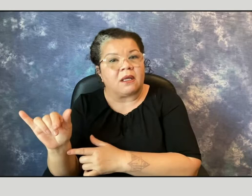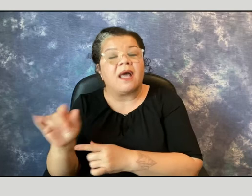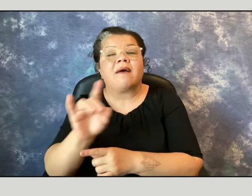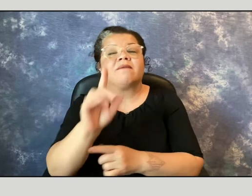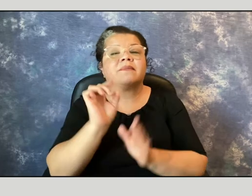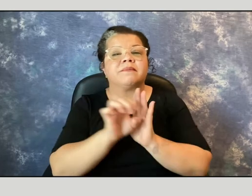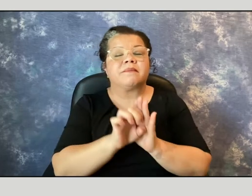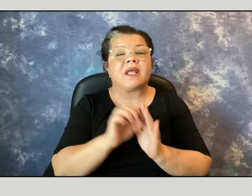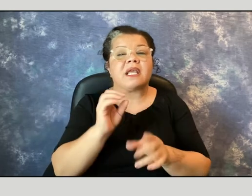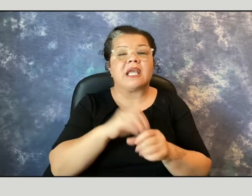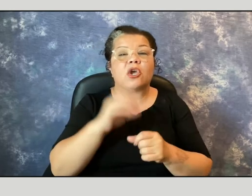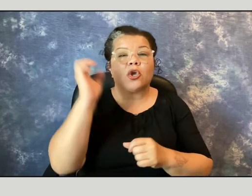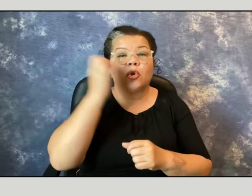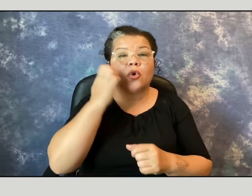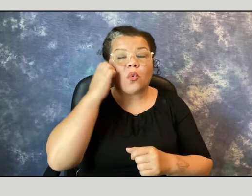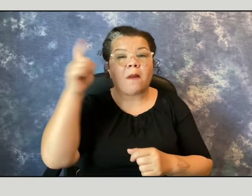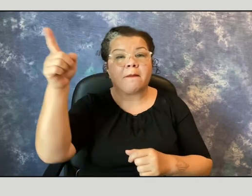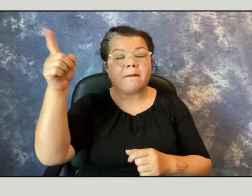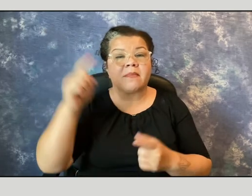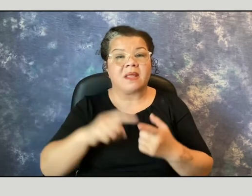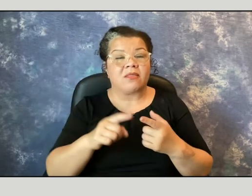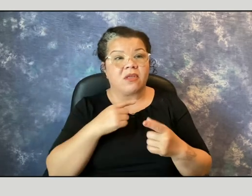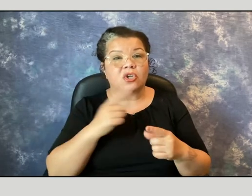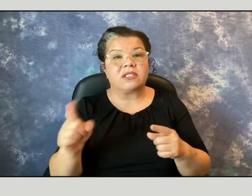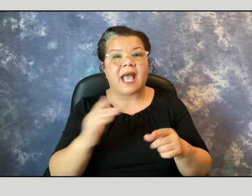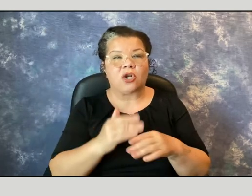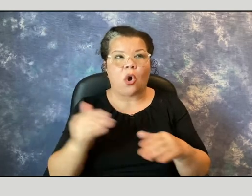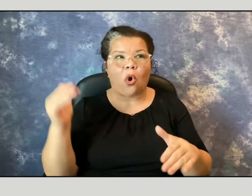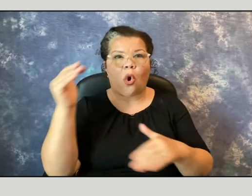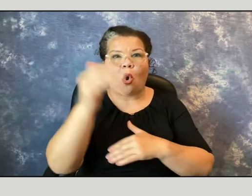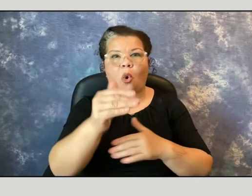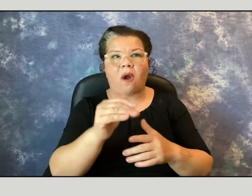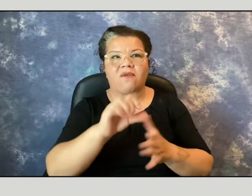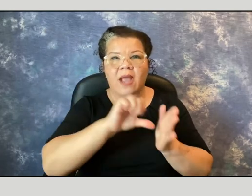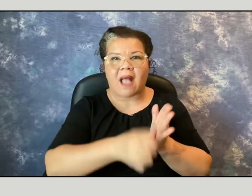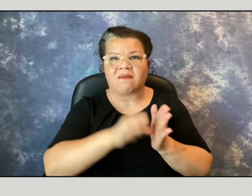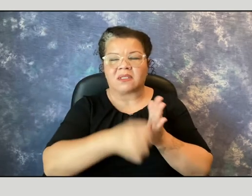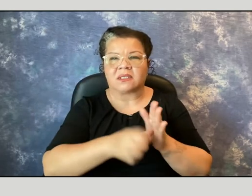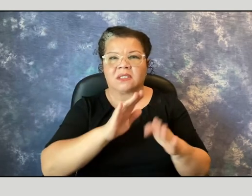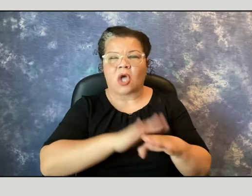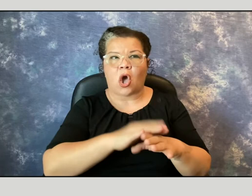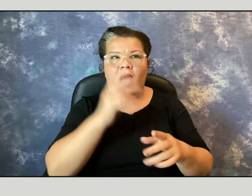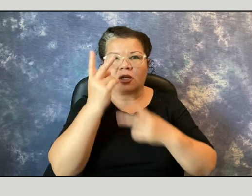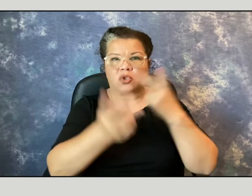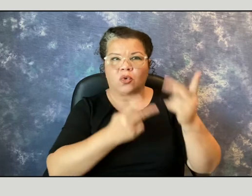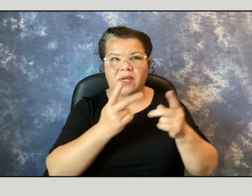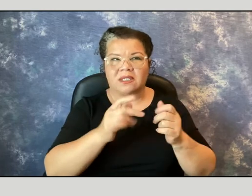of overemphasis on tourism and the impact that it can have on historical places.